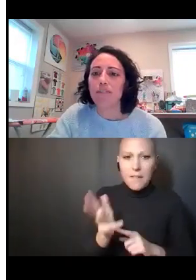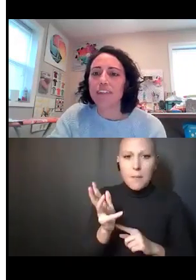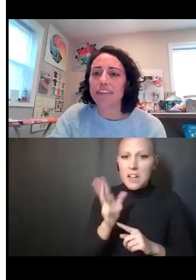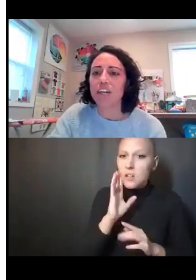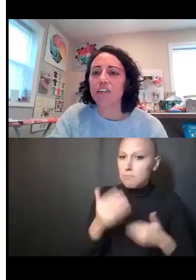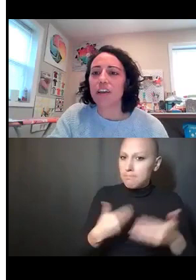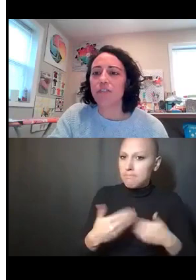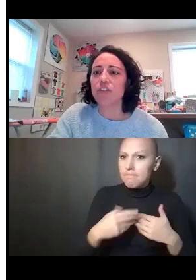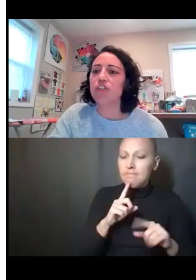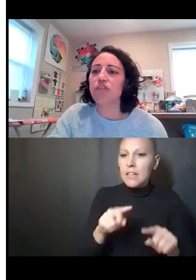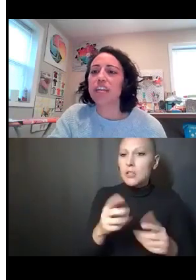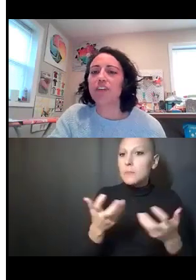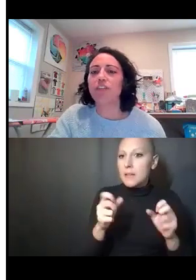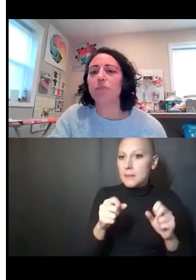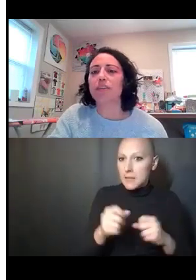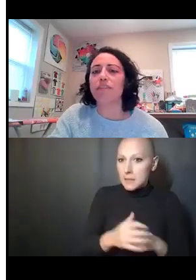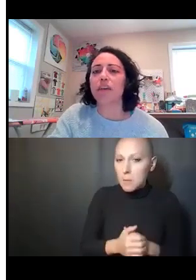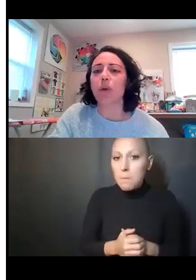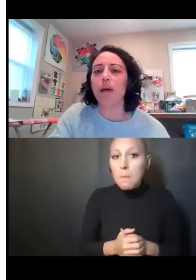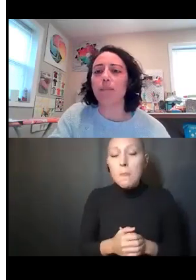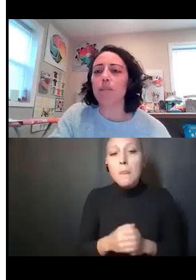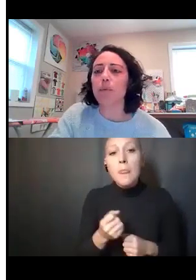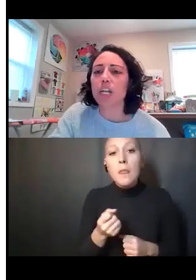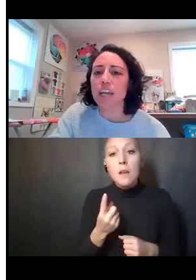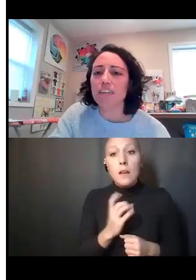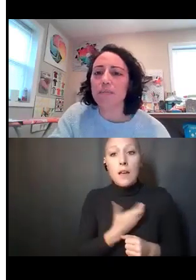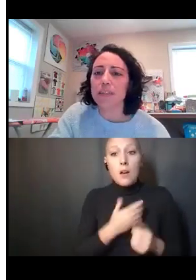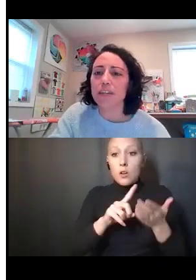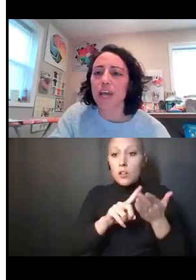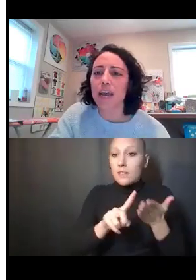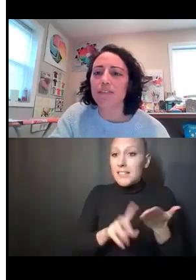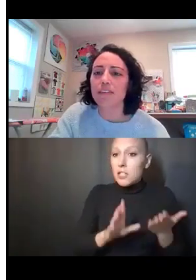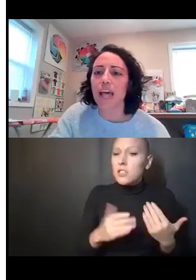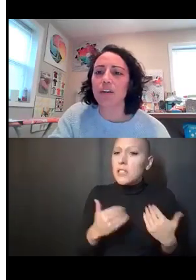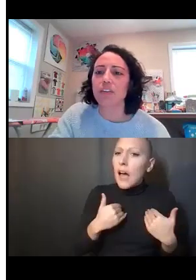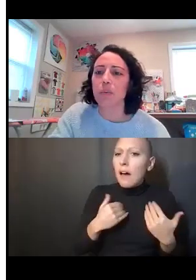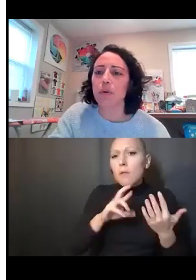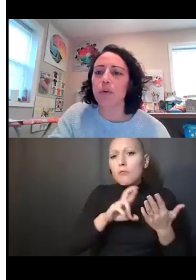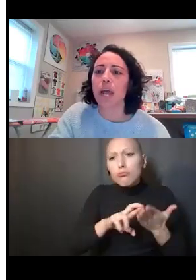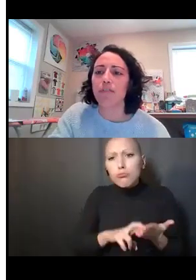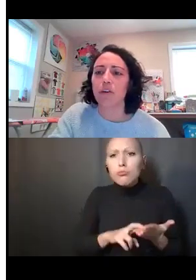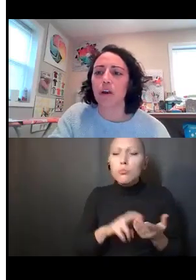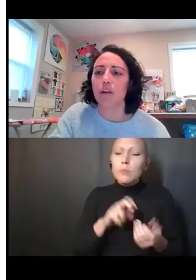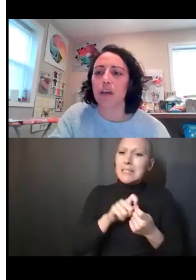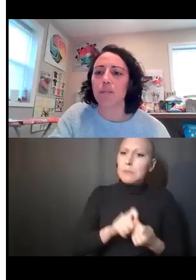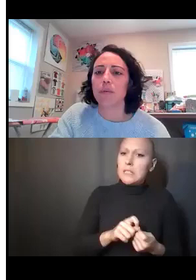Our investigators have research funding for specific projects but they do not have salary support or effort on them.